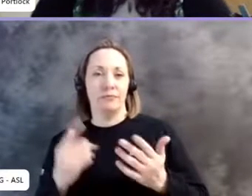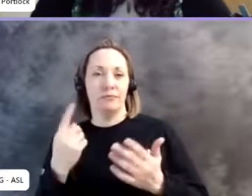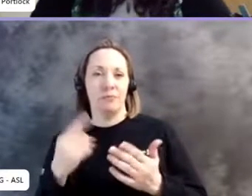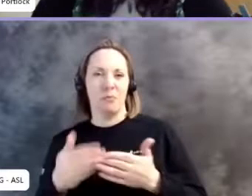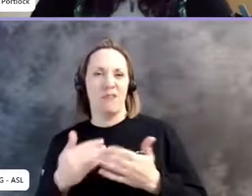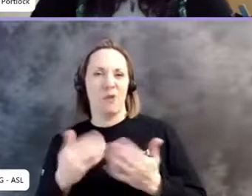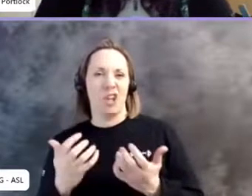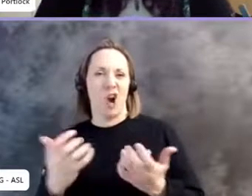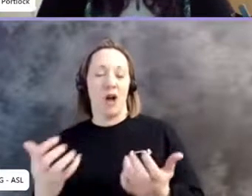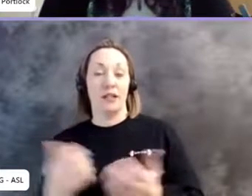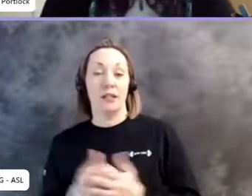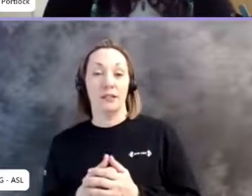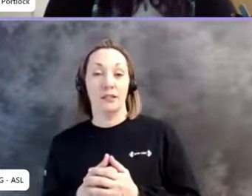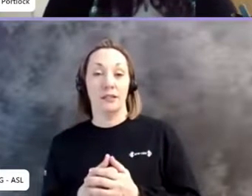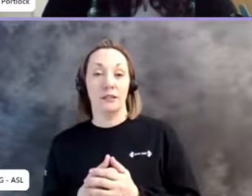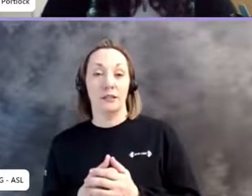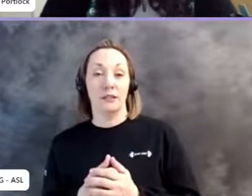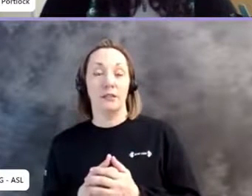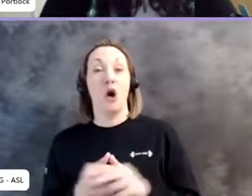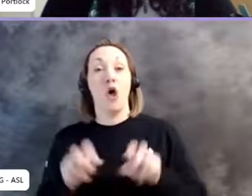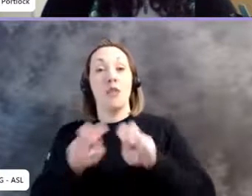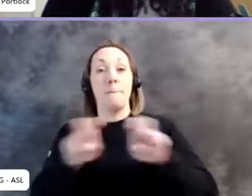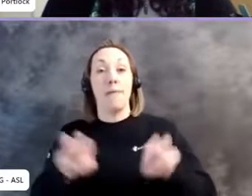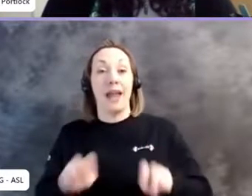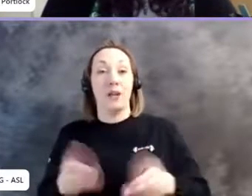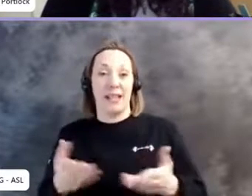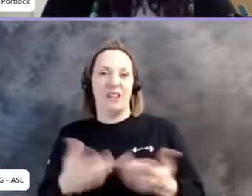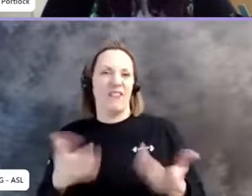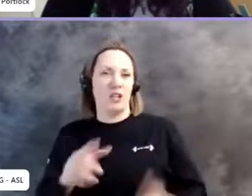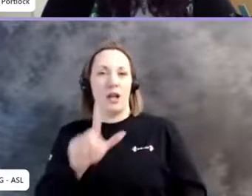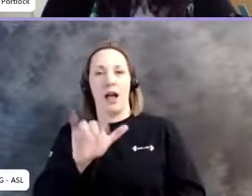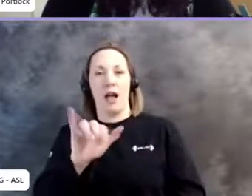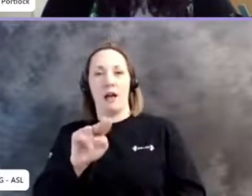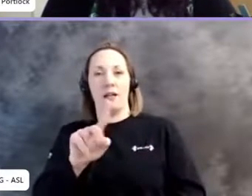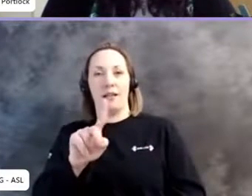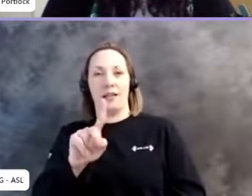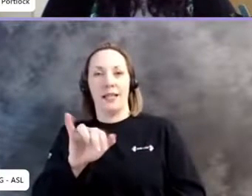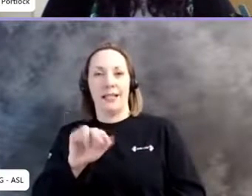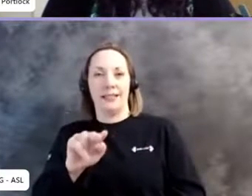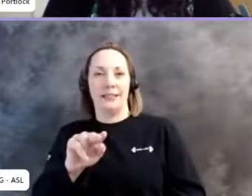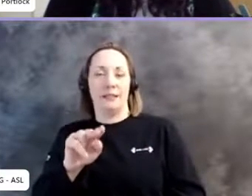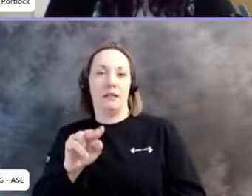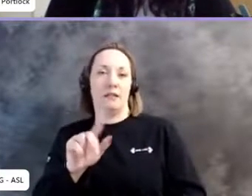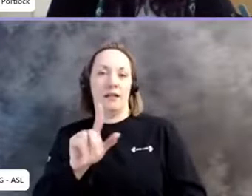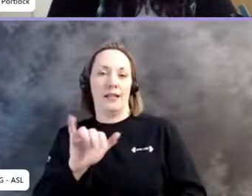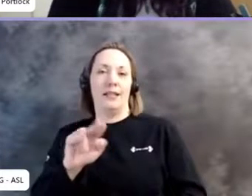[GREG] Thank you, Zoe. I'm going to join -- move forward because there's one that before we get to the audience